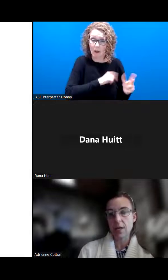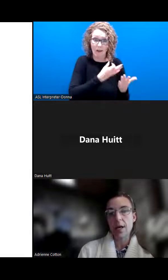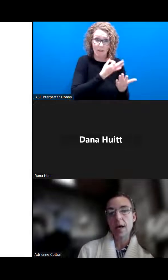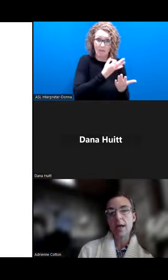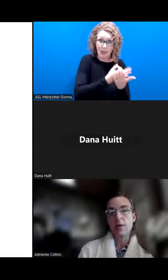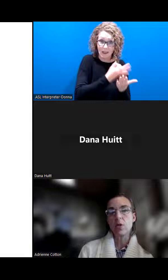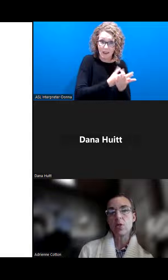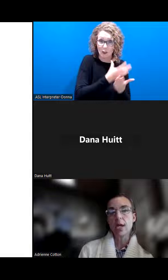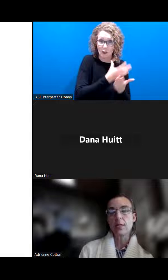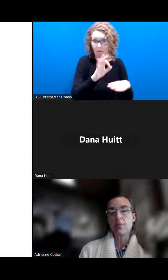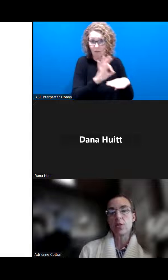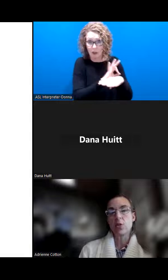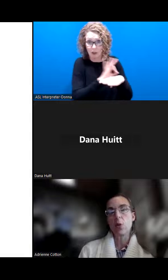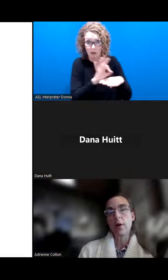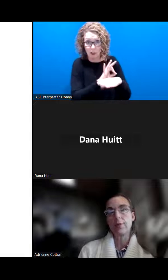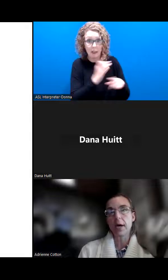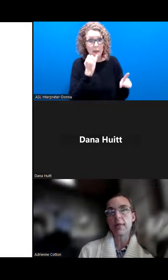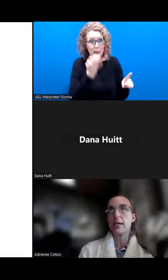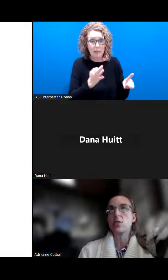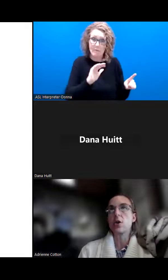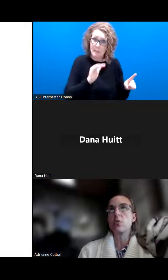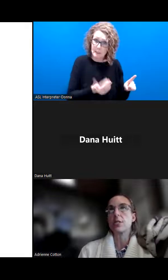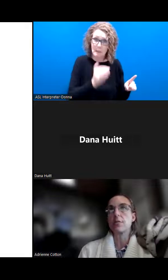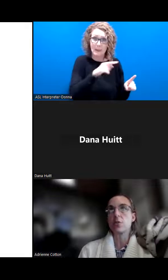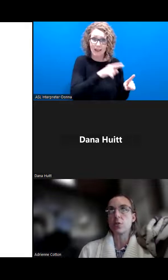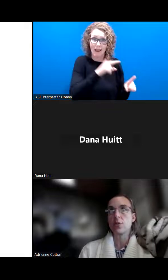, like all other jobs, caregiving does have some challenge